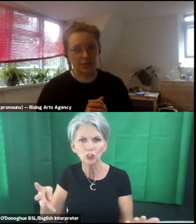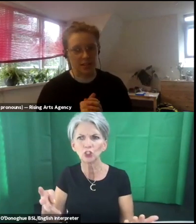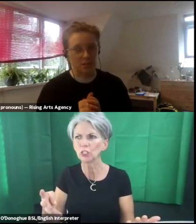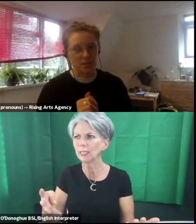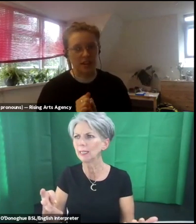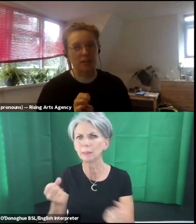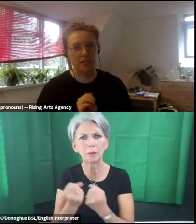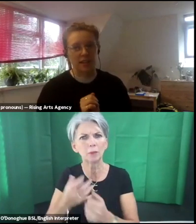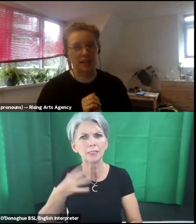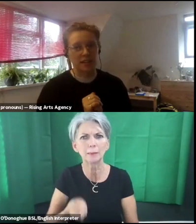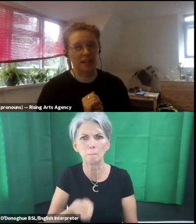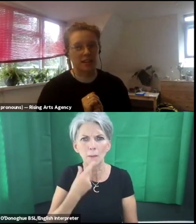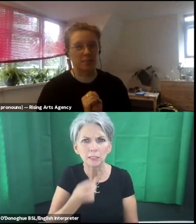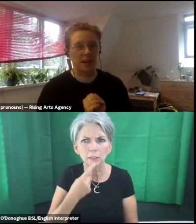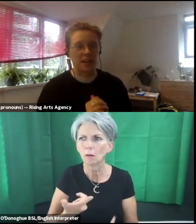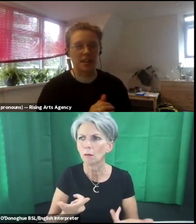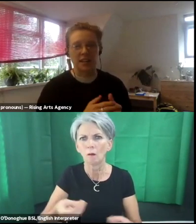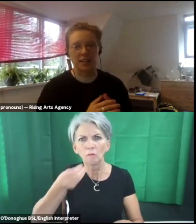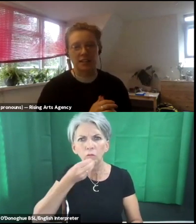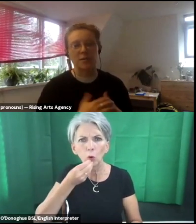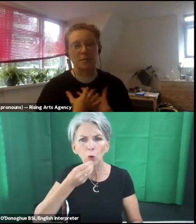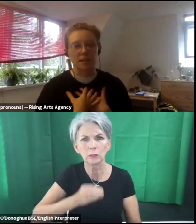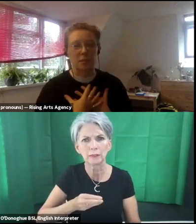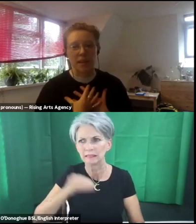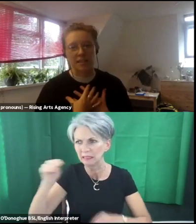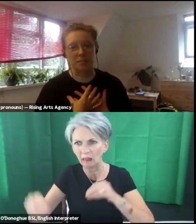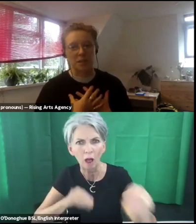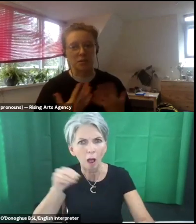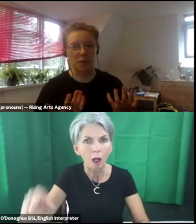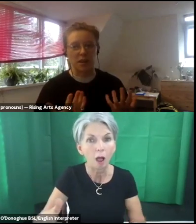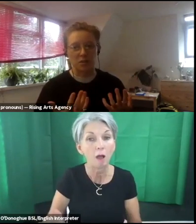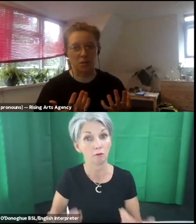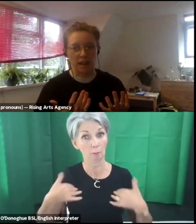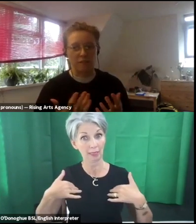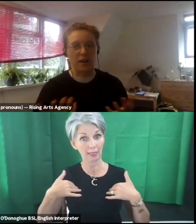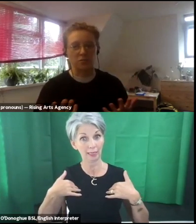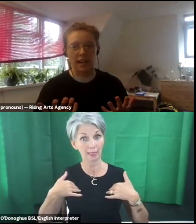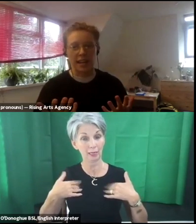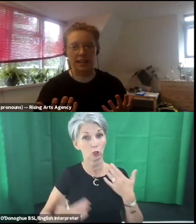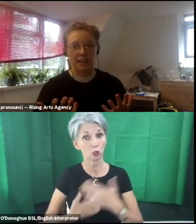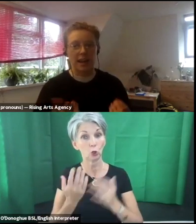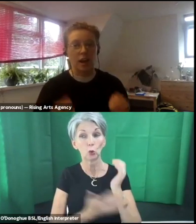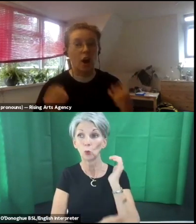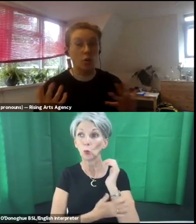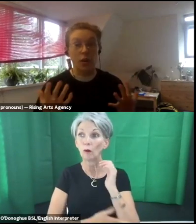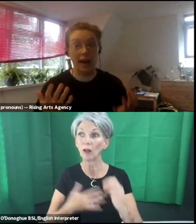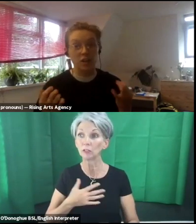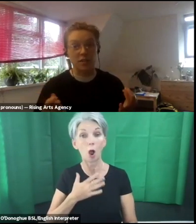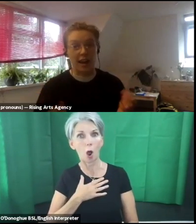deliveries and all of that kind of thing. And I think that was something for me as somebody who was quite new to joining felt really like, 'oh, I can do that.